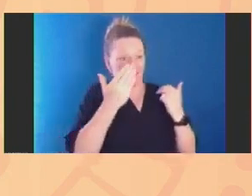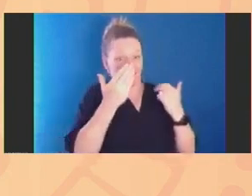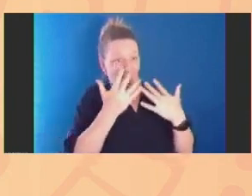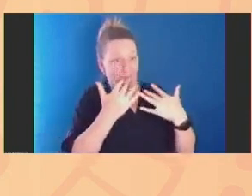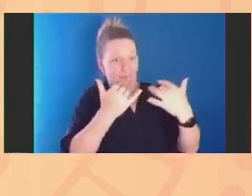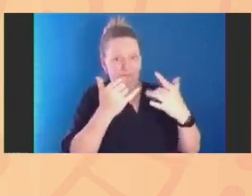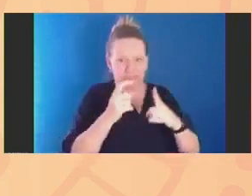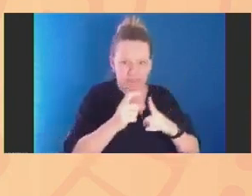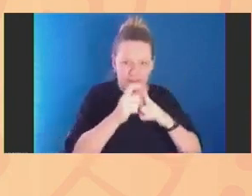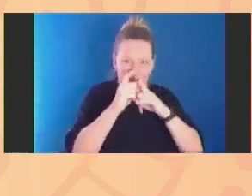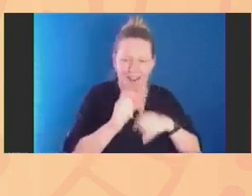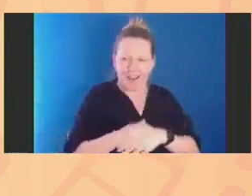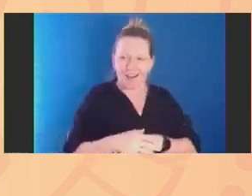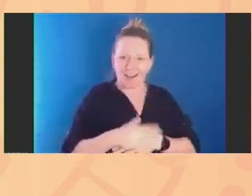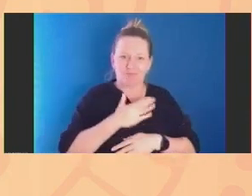That's just made me wanna have kids.